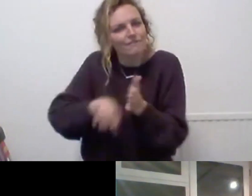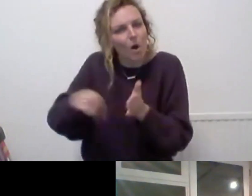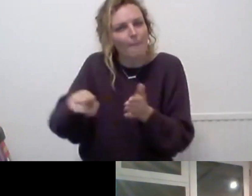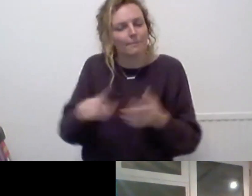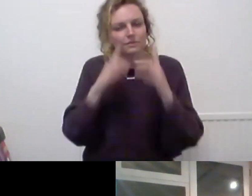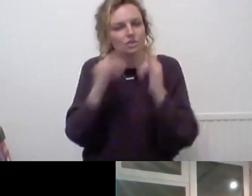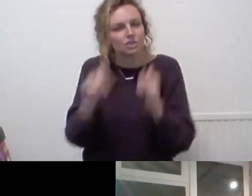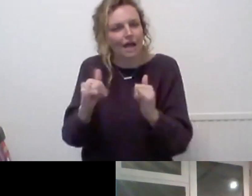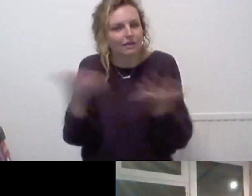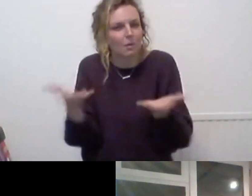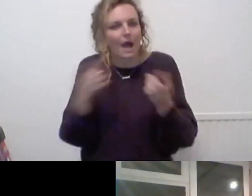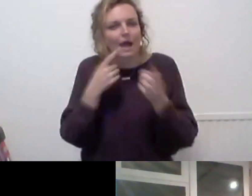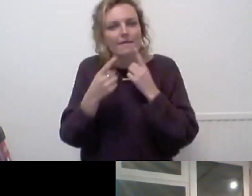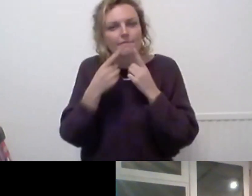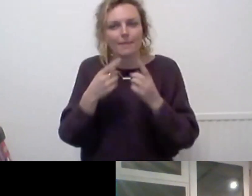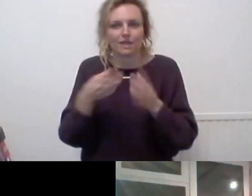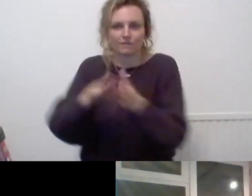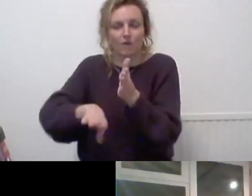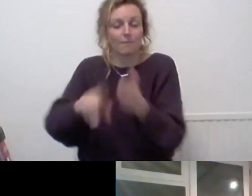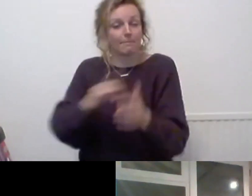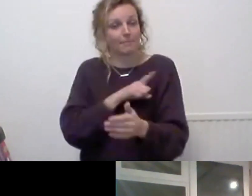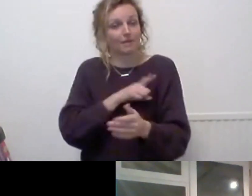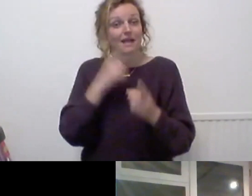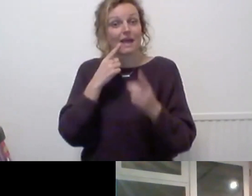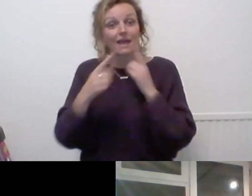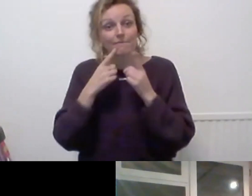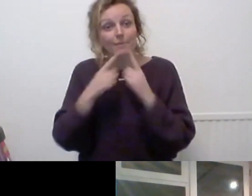important, but it's important that we look at where that information has come from. And if we're